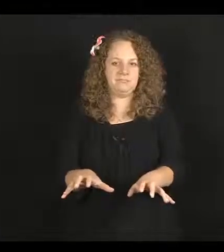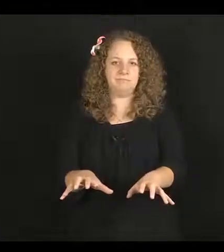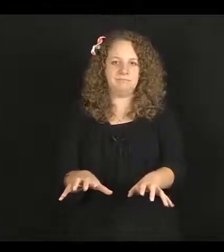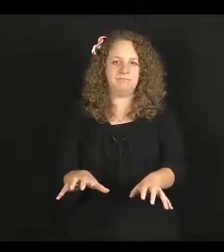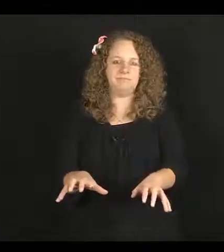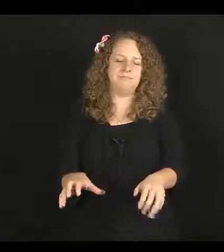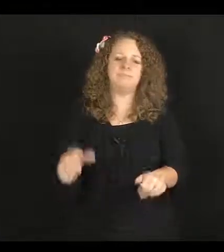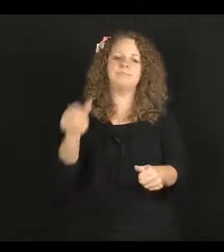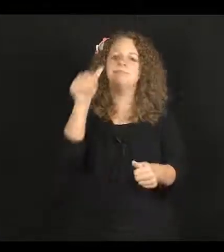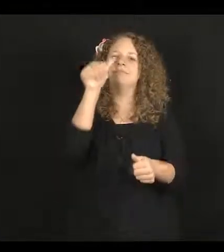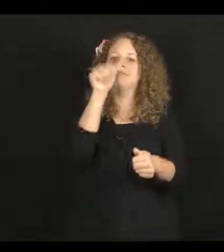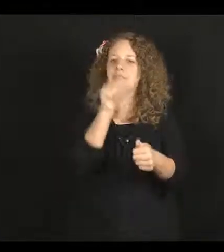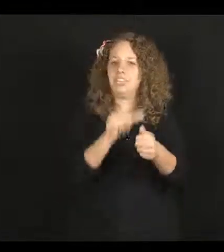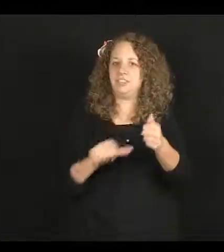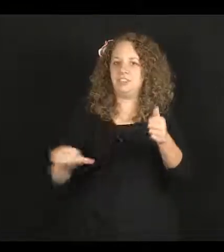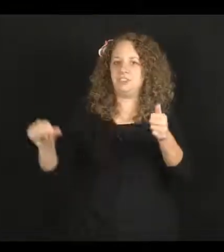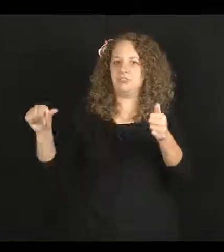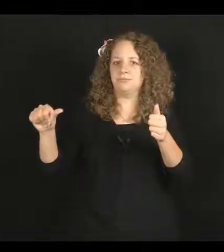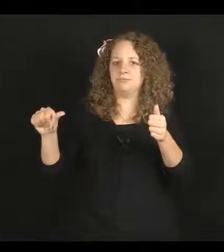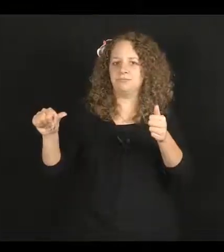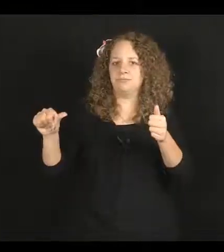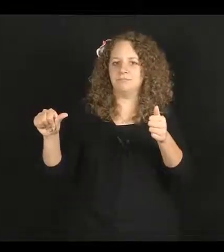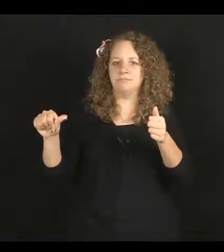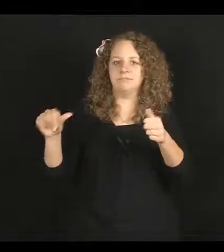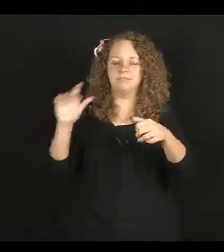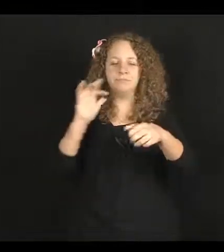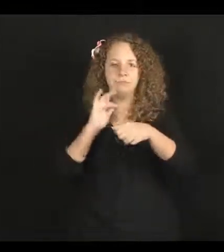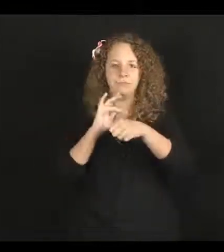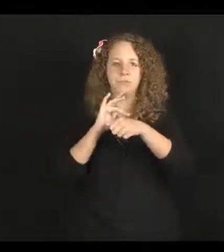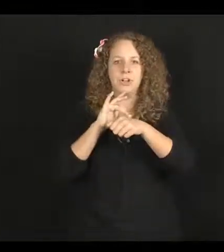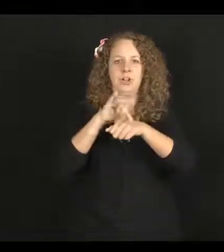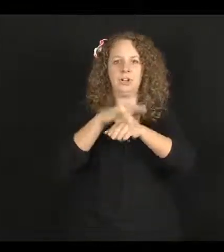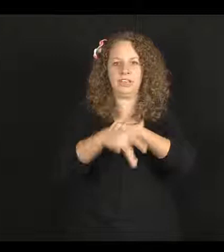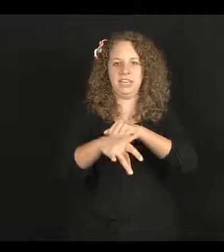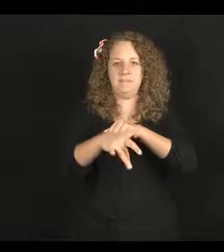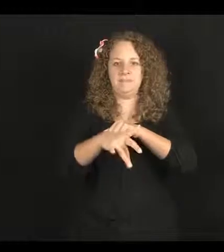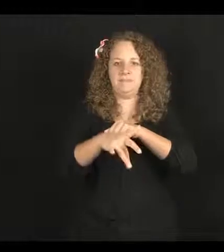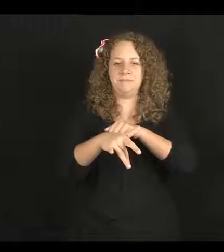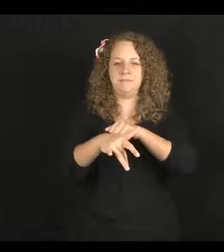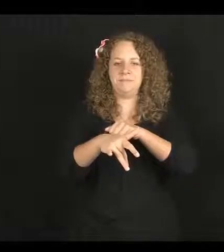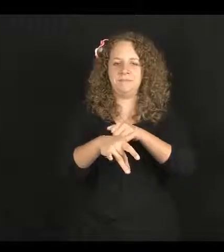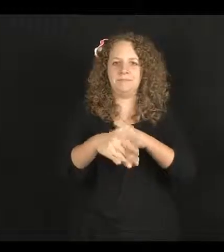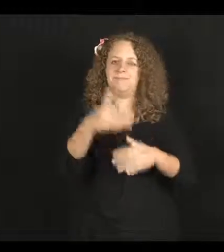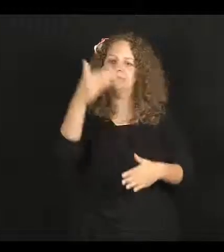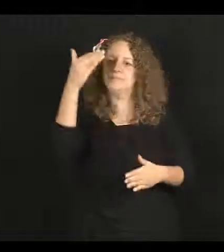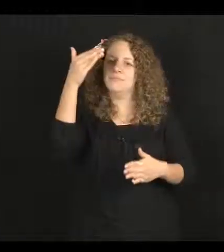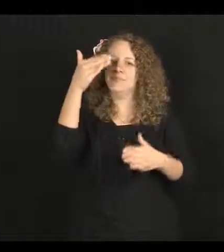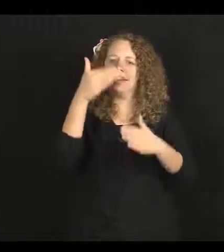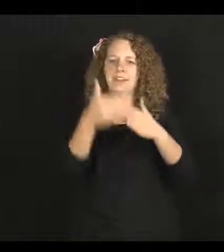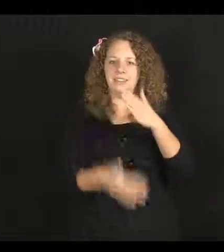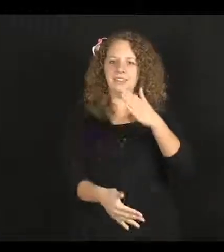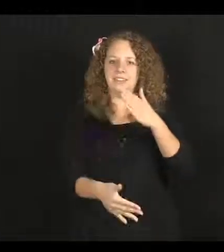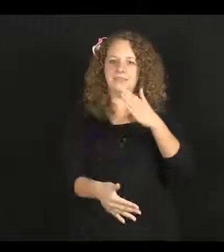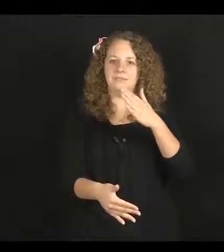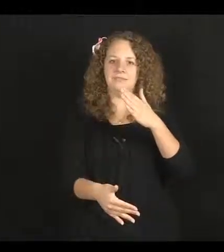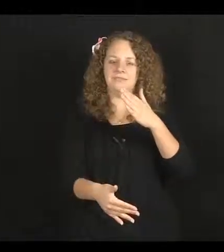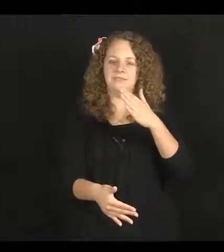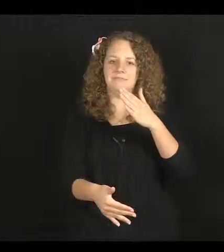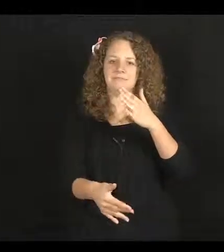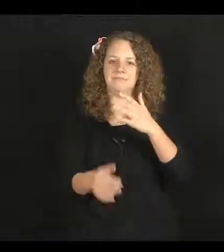EACH EARLY END